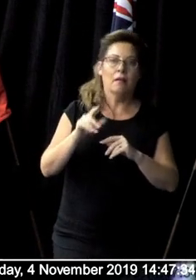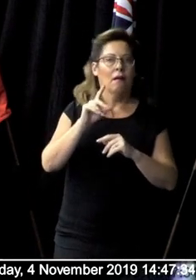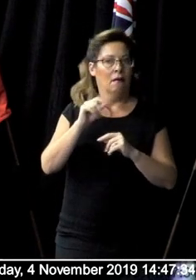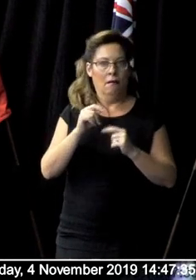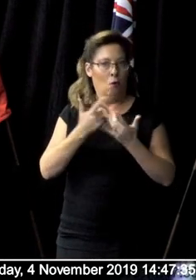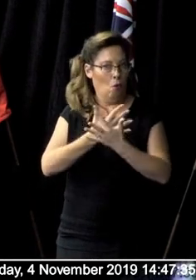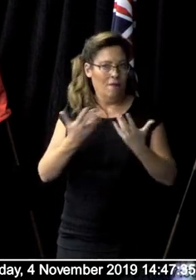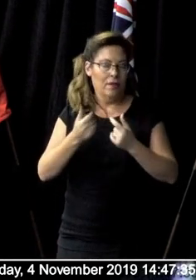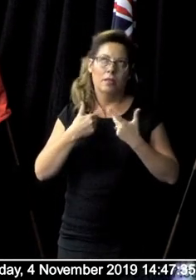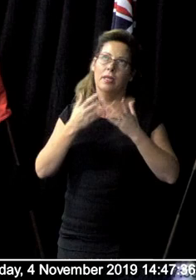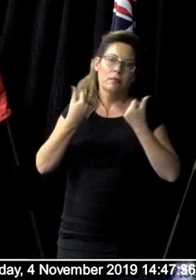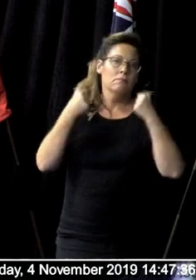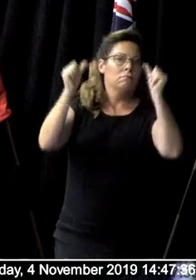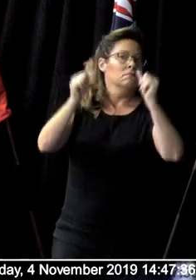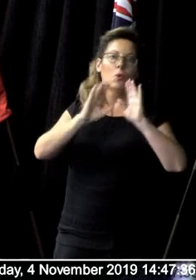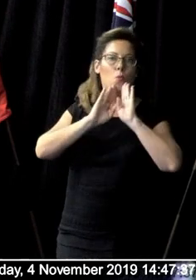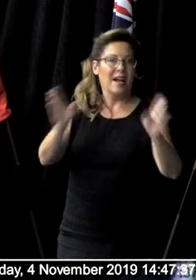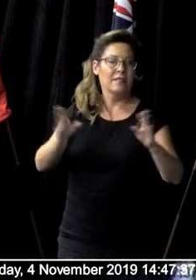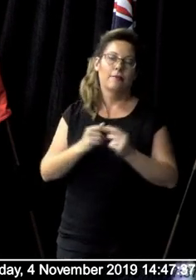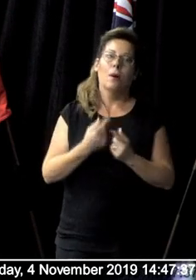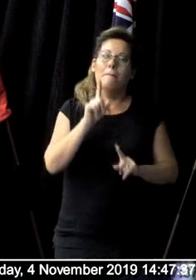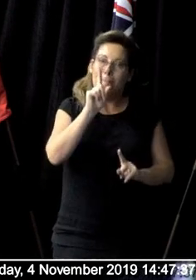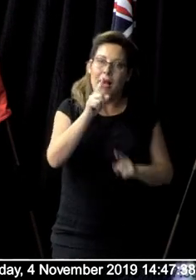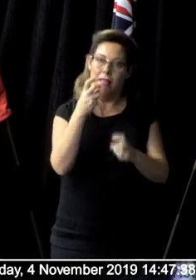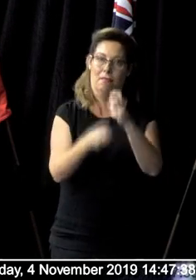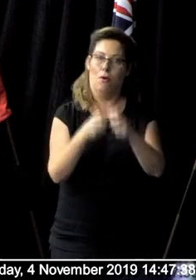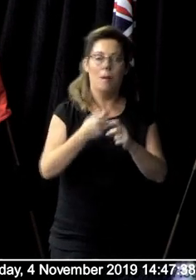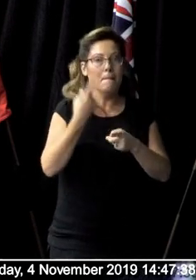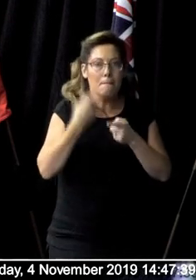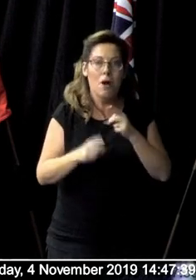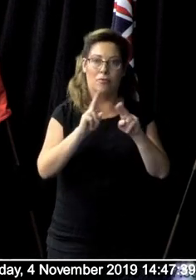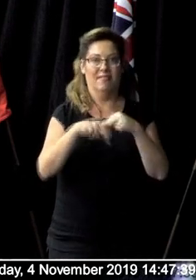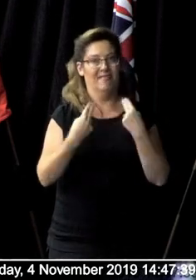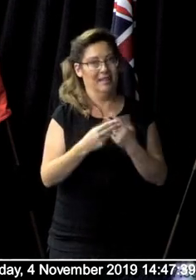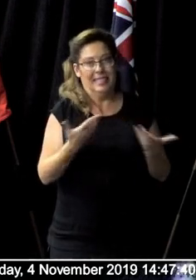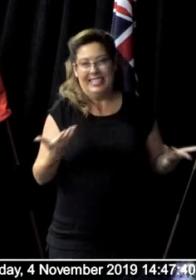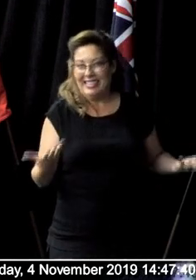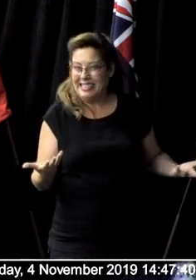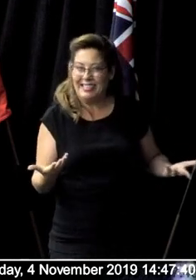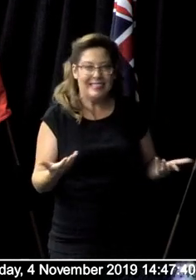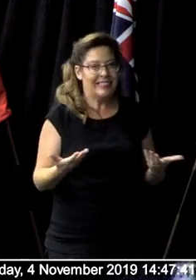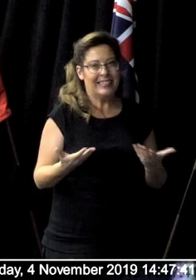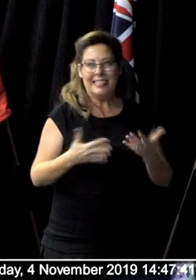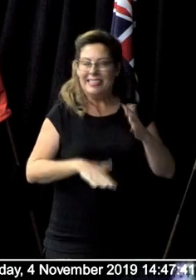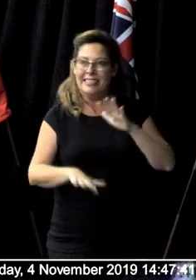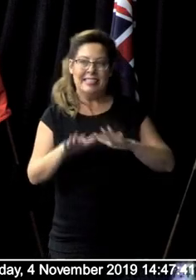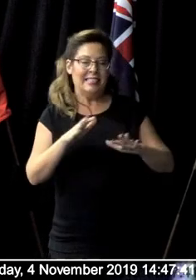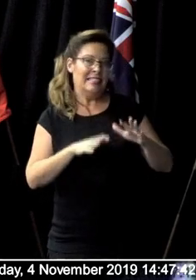themselves and most people, in my experience, feel deeply reluctant to send